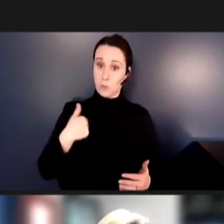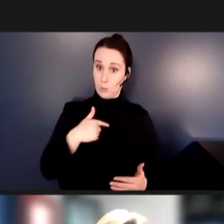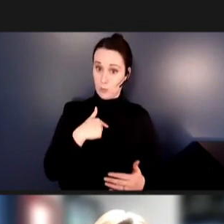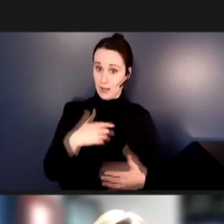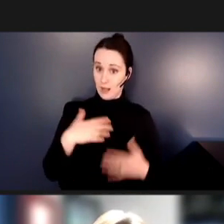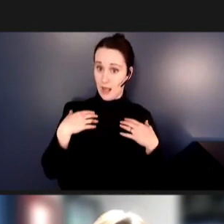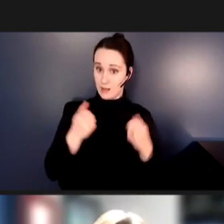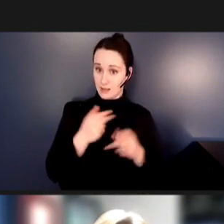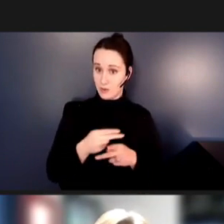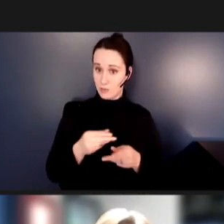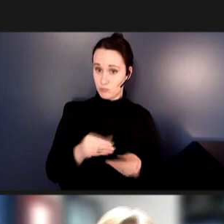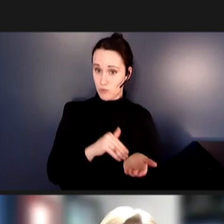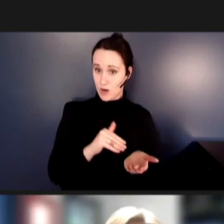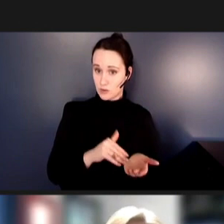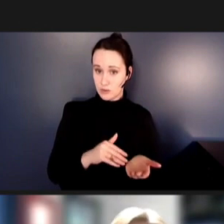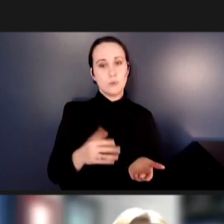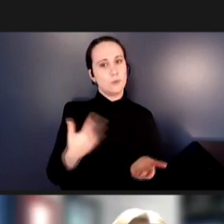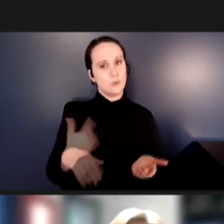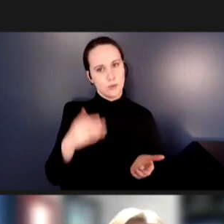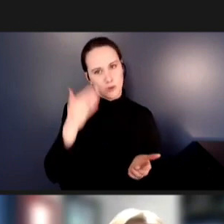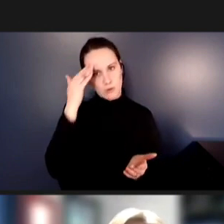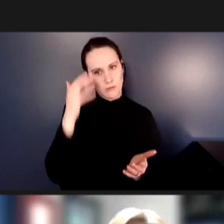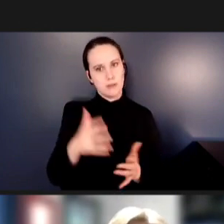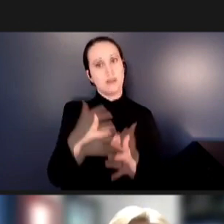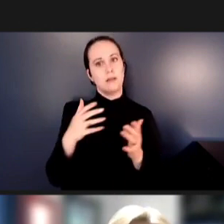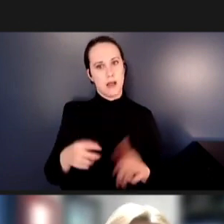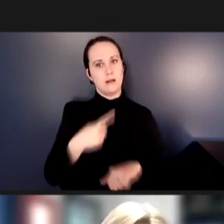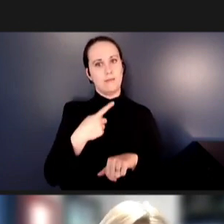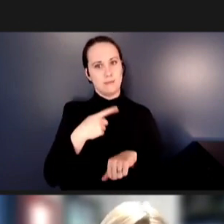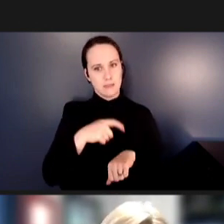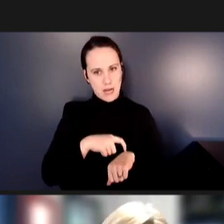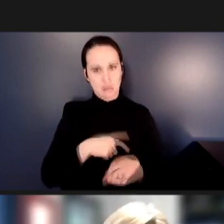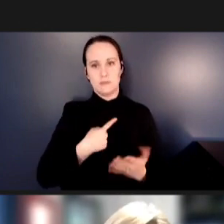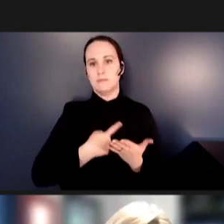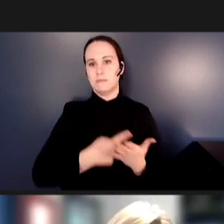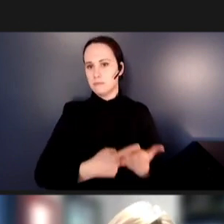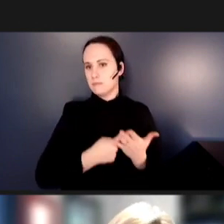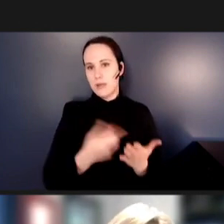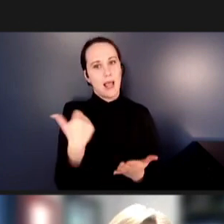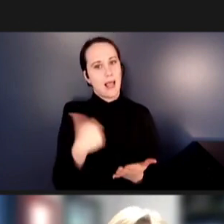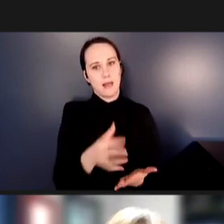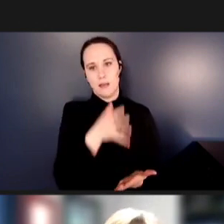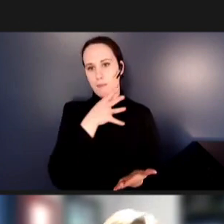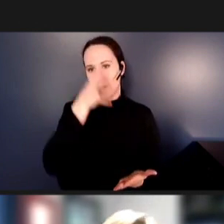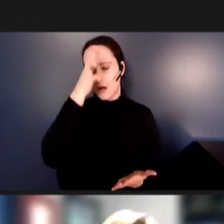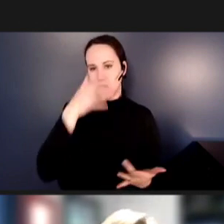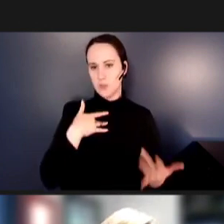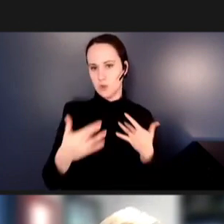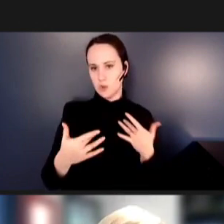it takes a lot of time to discuss any parental vaccine concerns, and that can be a significant